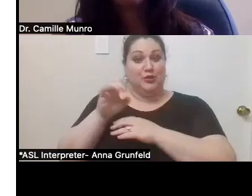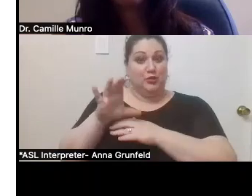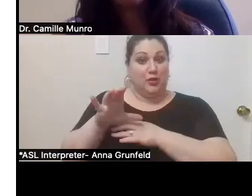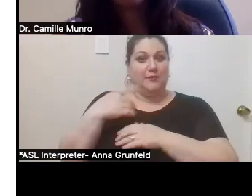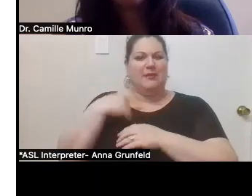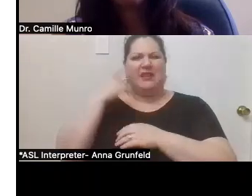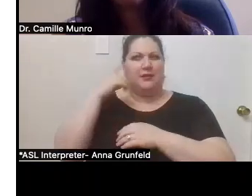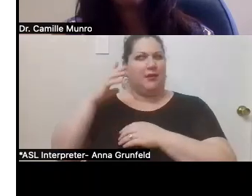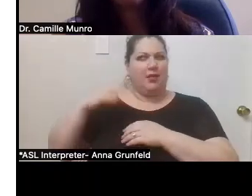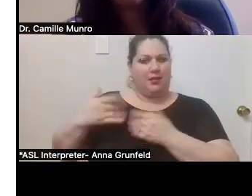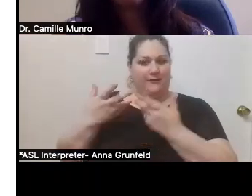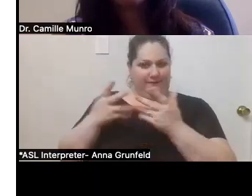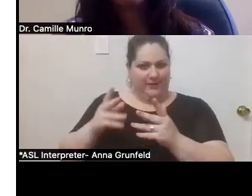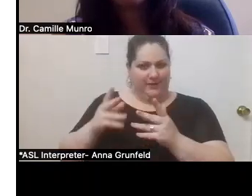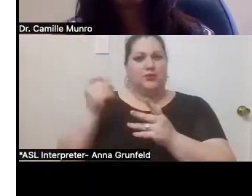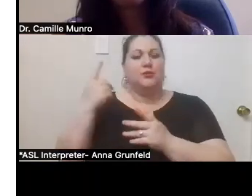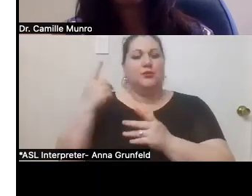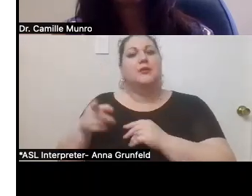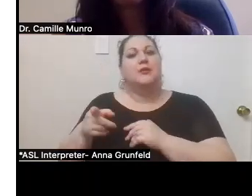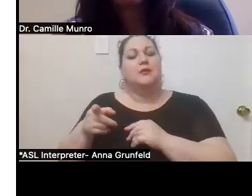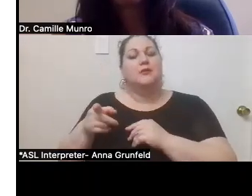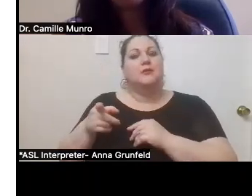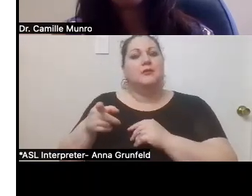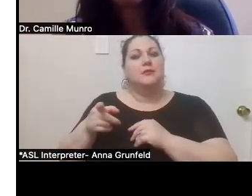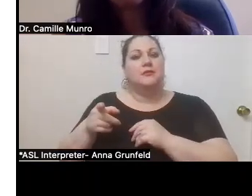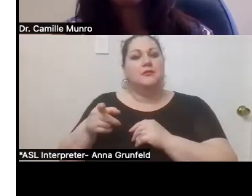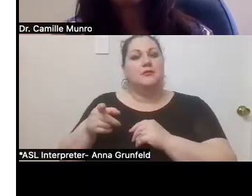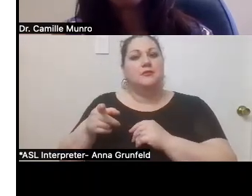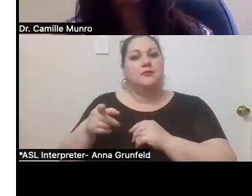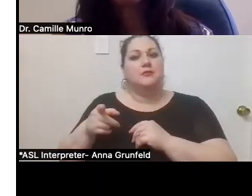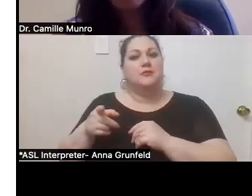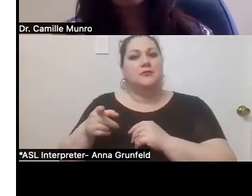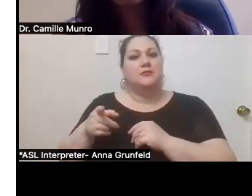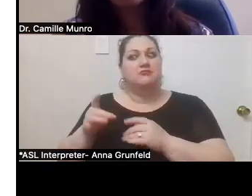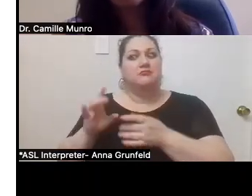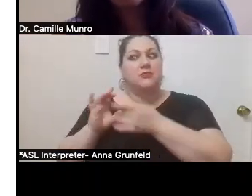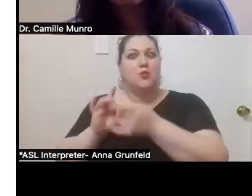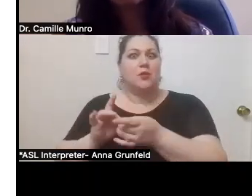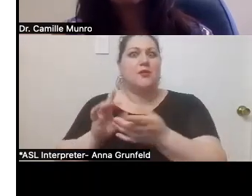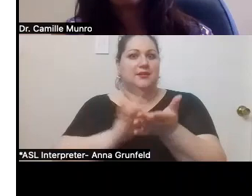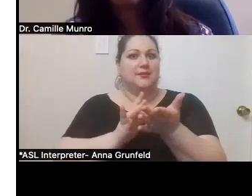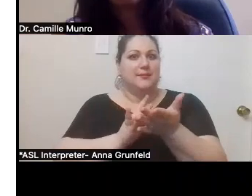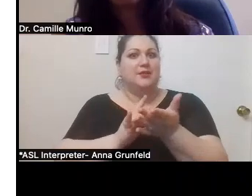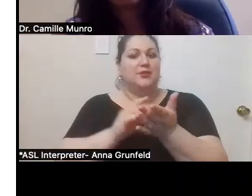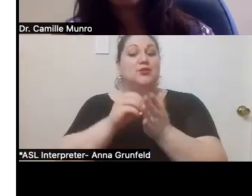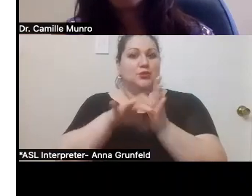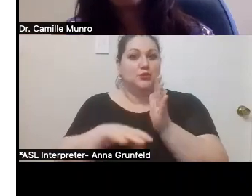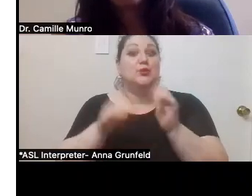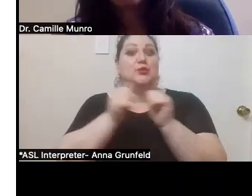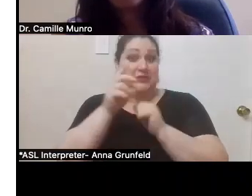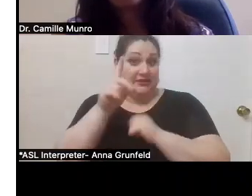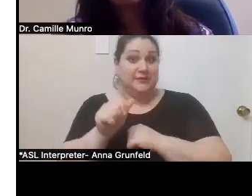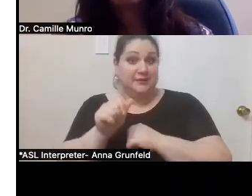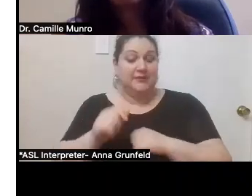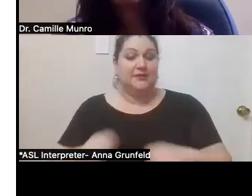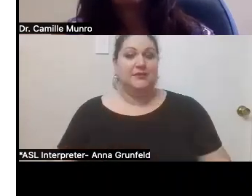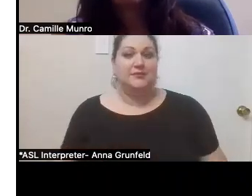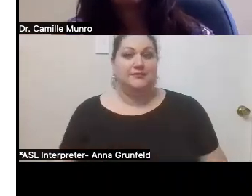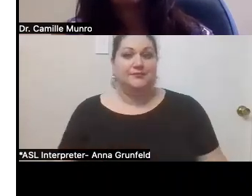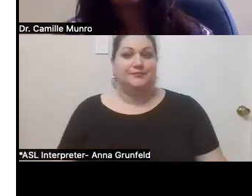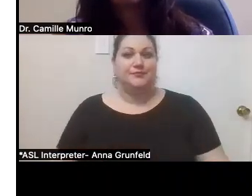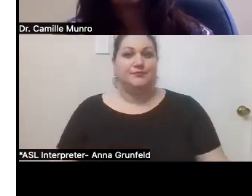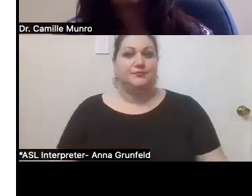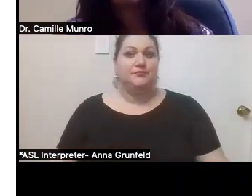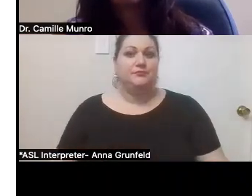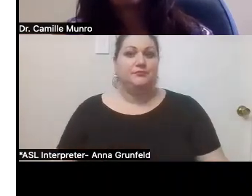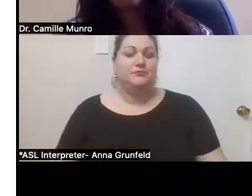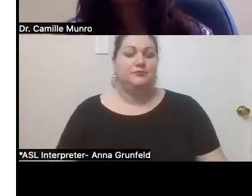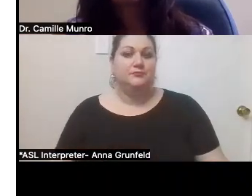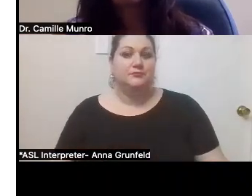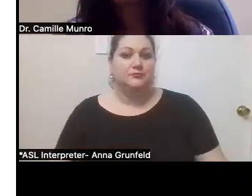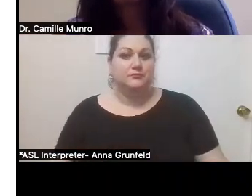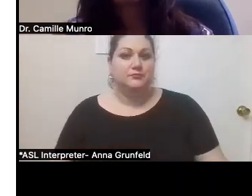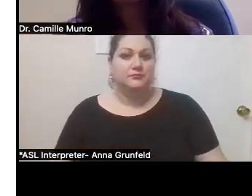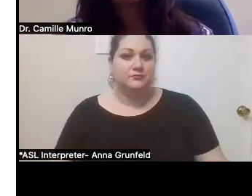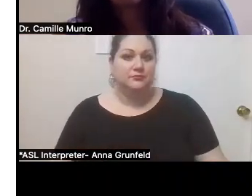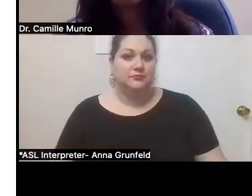on, for medical students with disabilities and how they can access the port